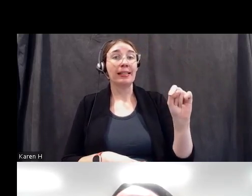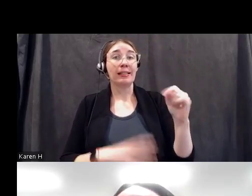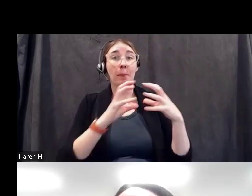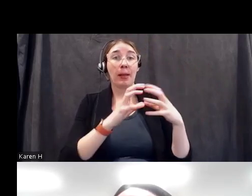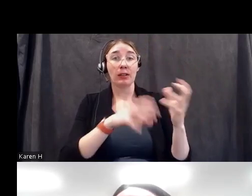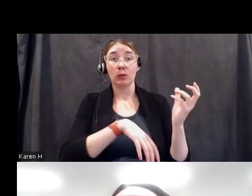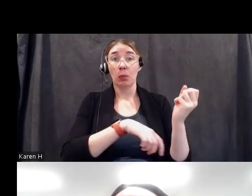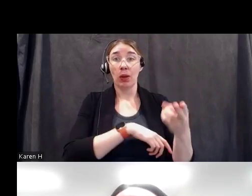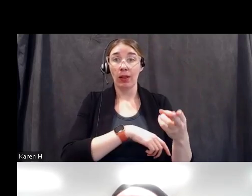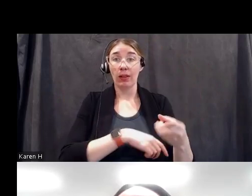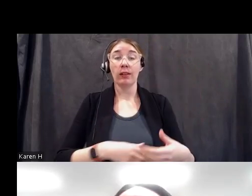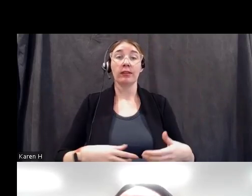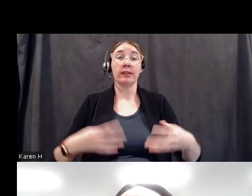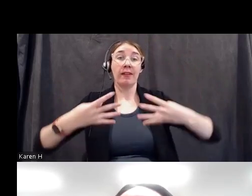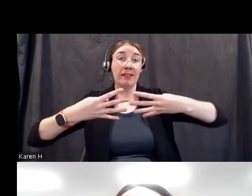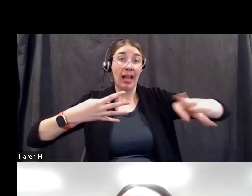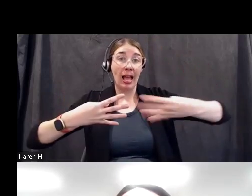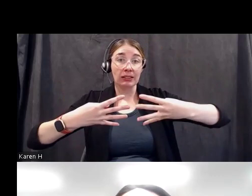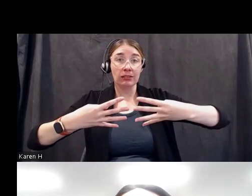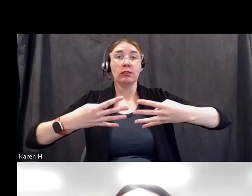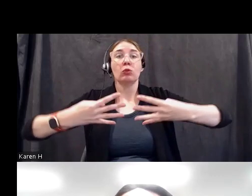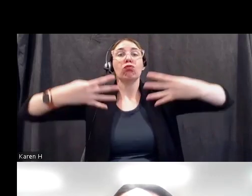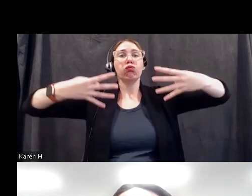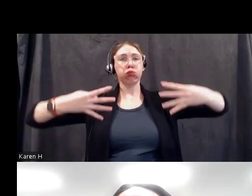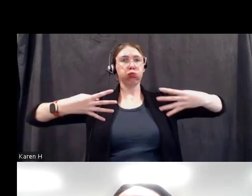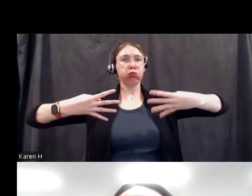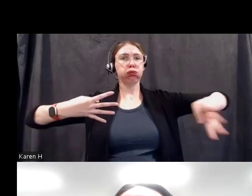for the entrance opening, suitable parking lots and rubberized fields.